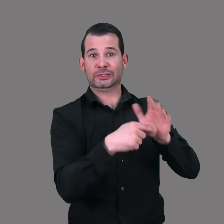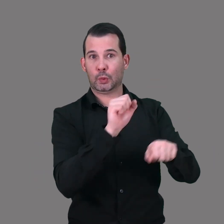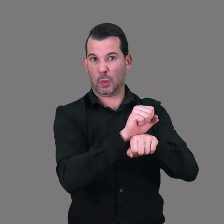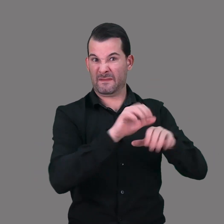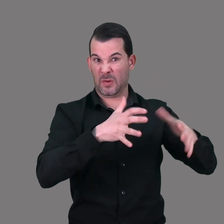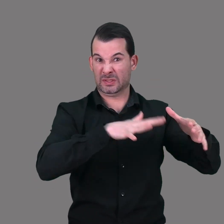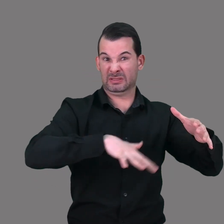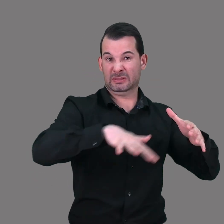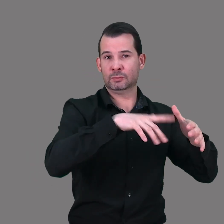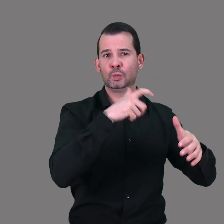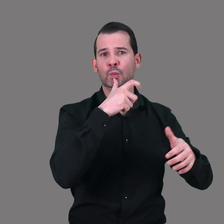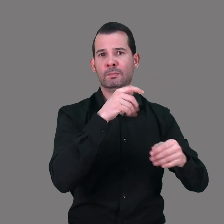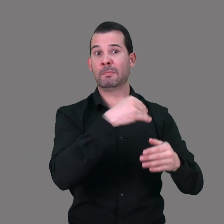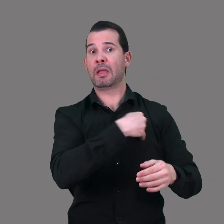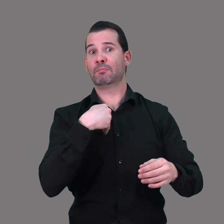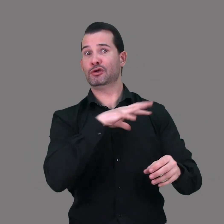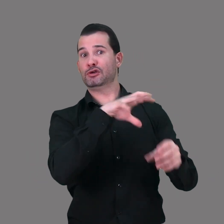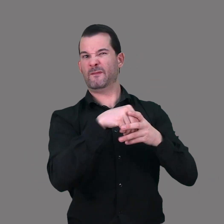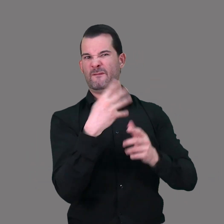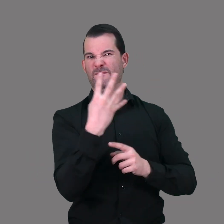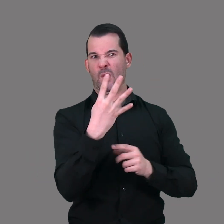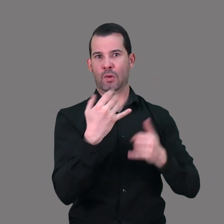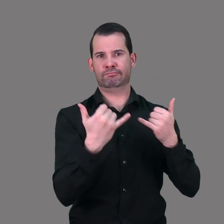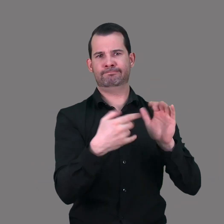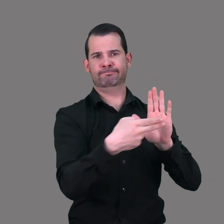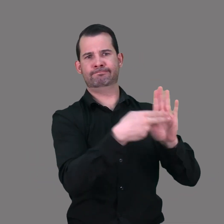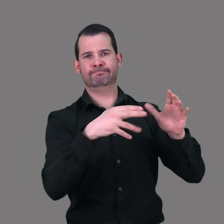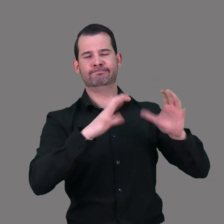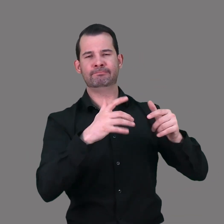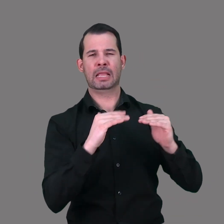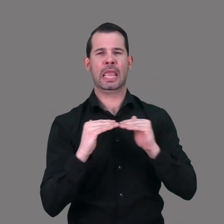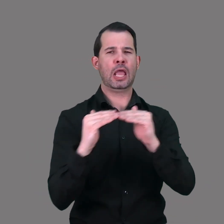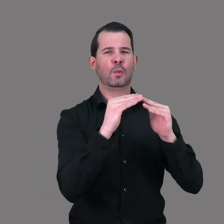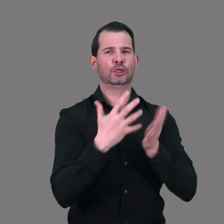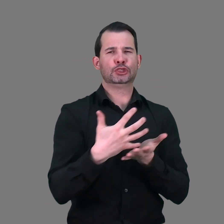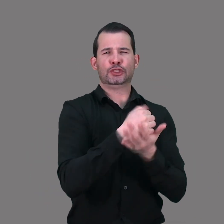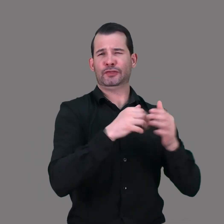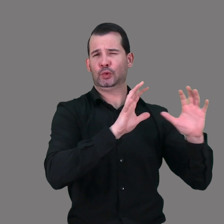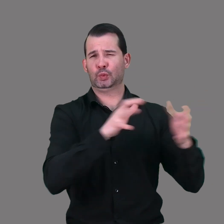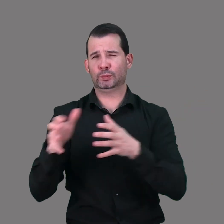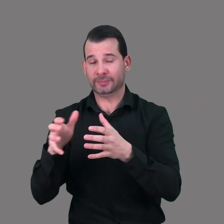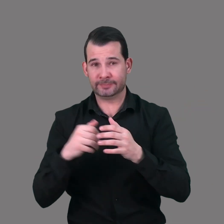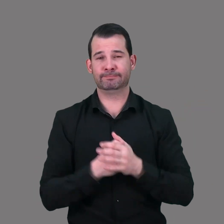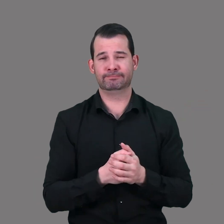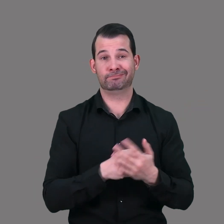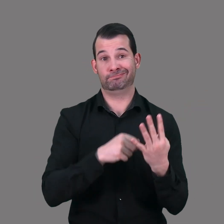the workplace for members of the four currently designated equity deserving groups: